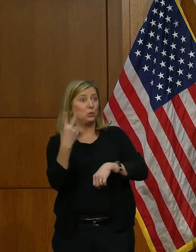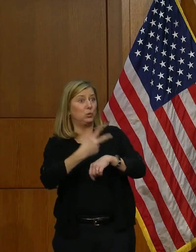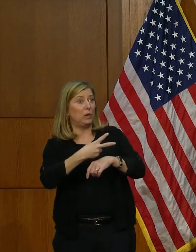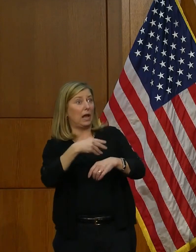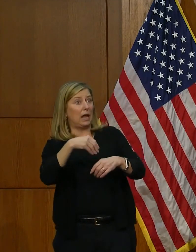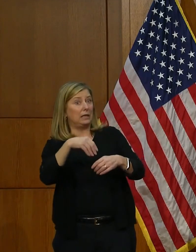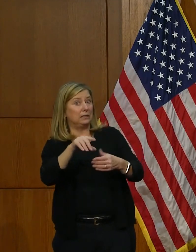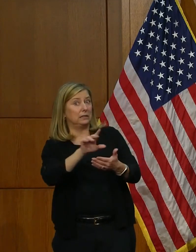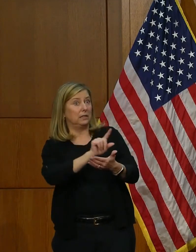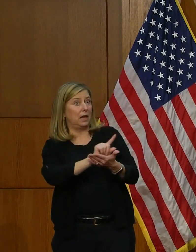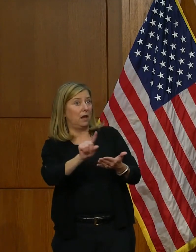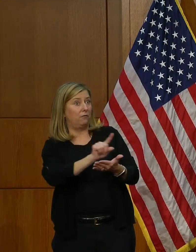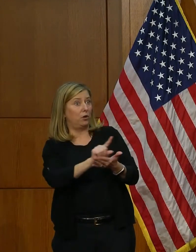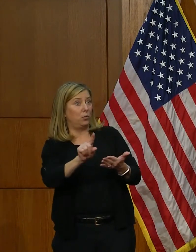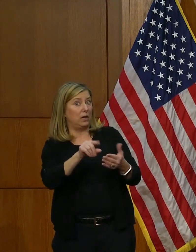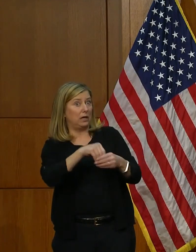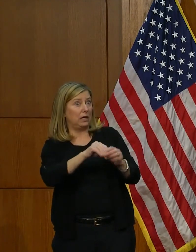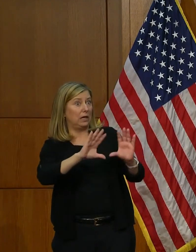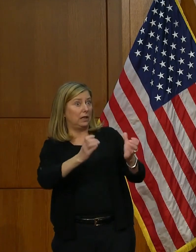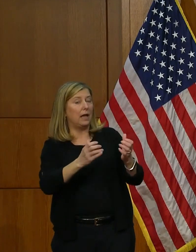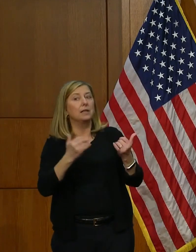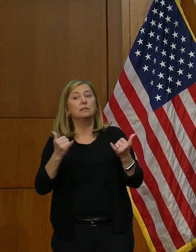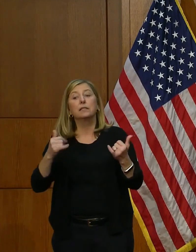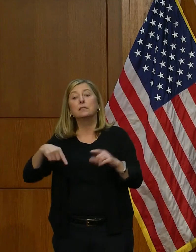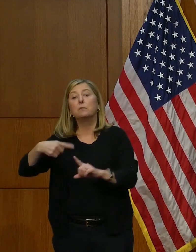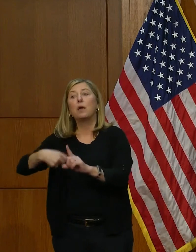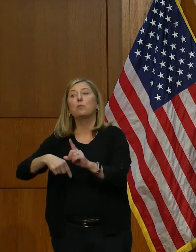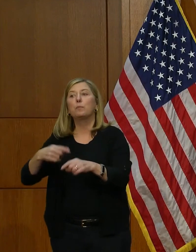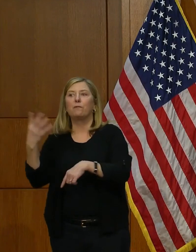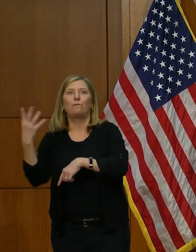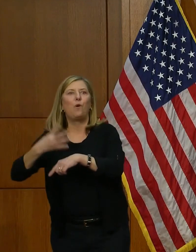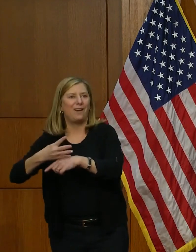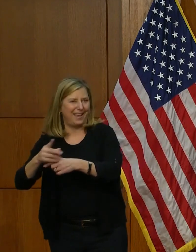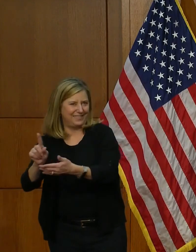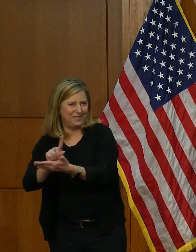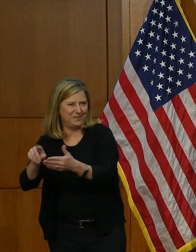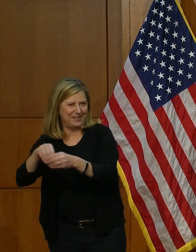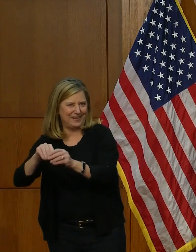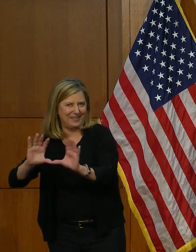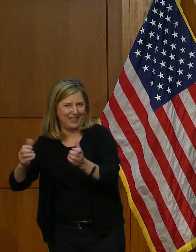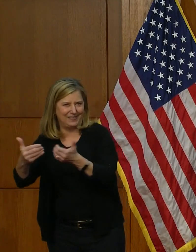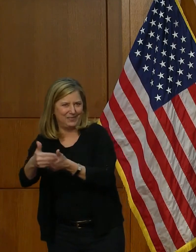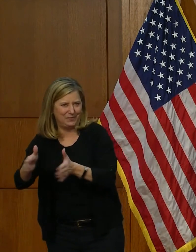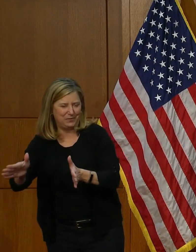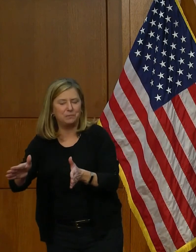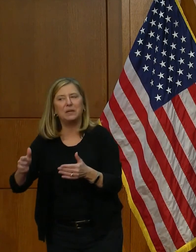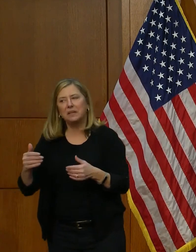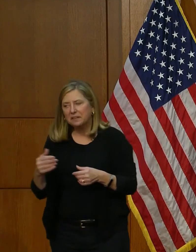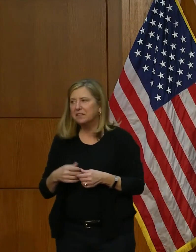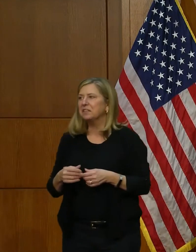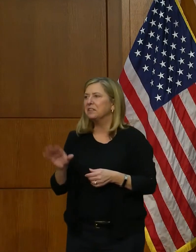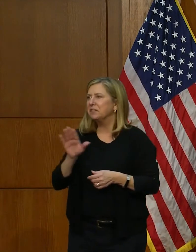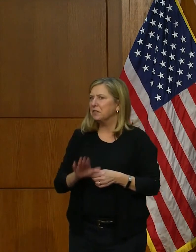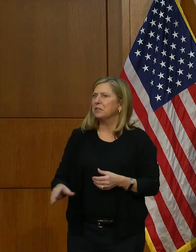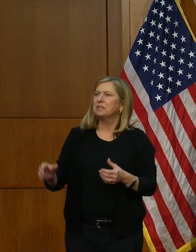GONE FROM HYBRID WHICH WAS SAY A TWO DAY A WEEK. NOW LATER THIS MONTH, GOING TO FOUR DAYS